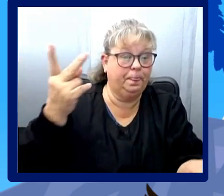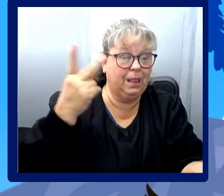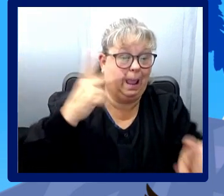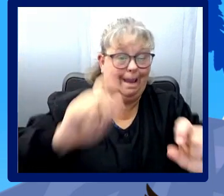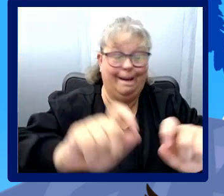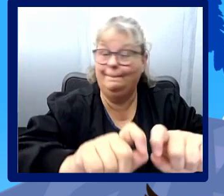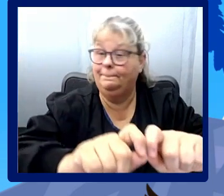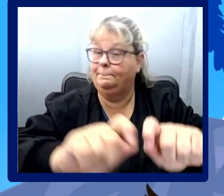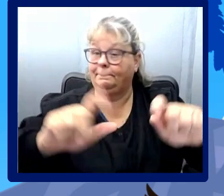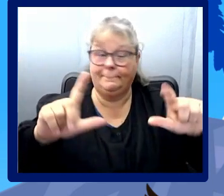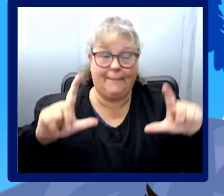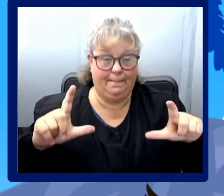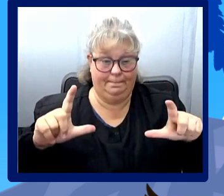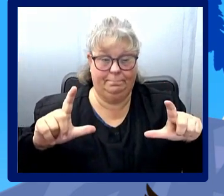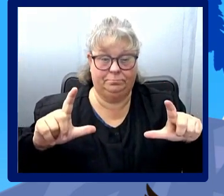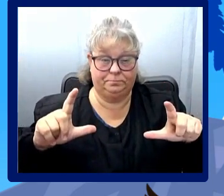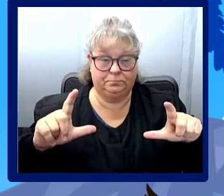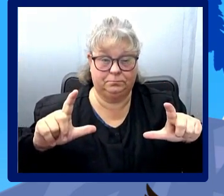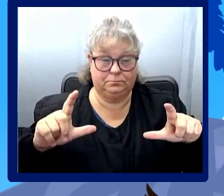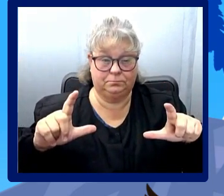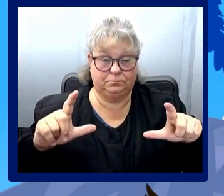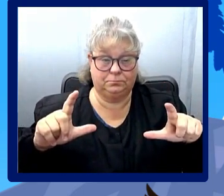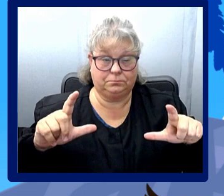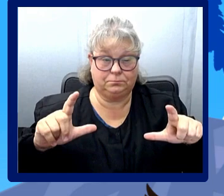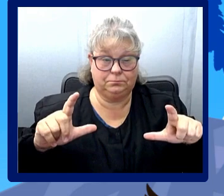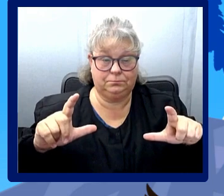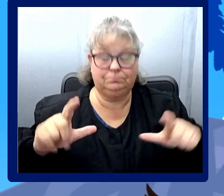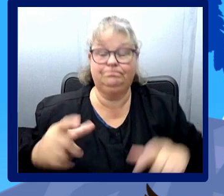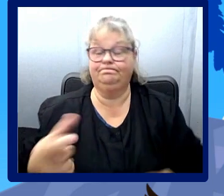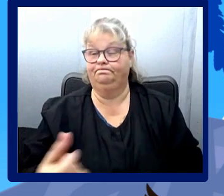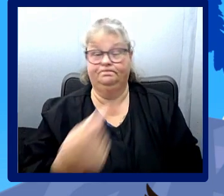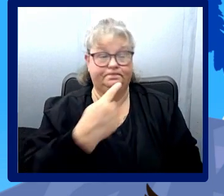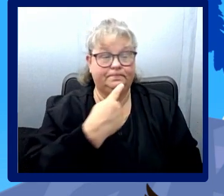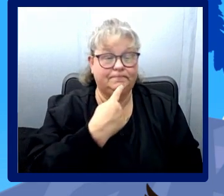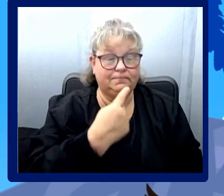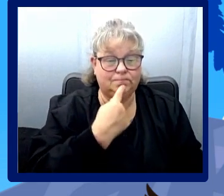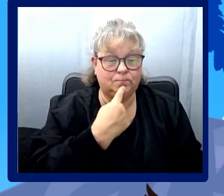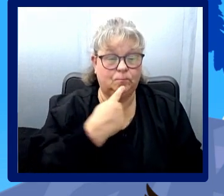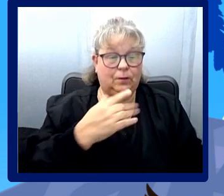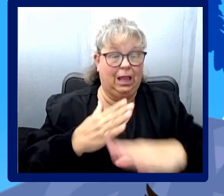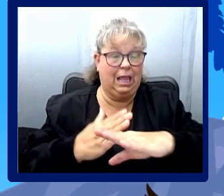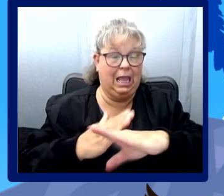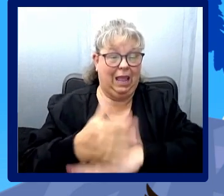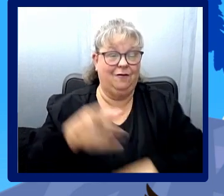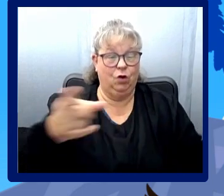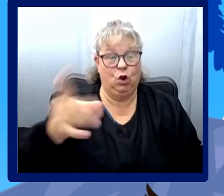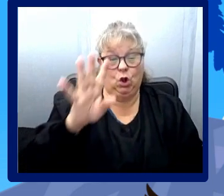next to the Welcome Mat where you could view it, you could quote it, you could delete it, but you can't edit it,